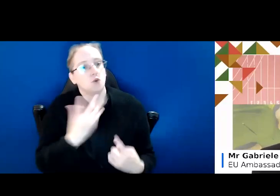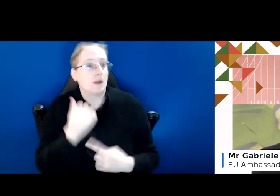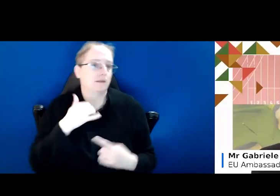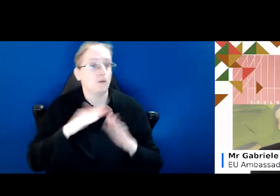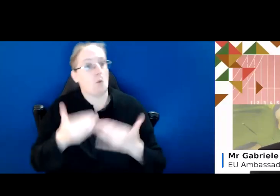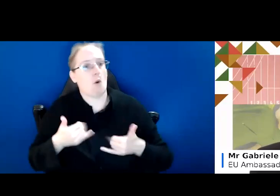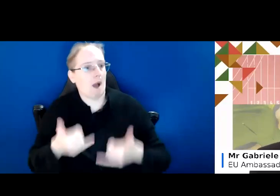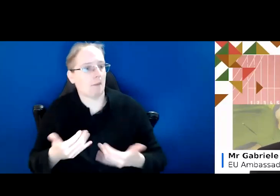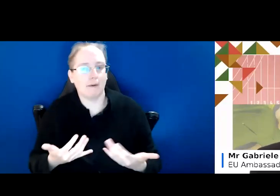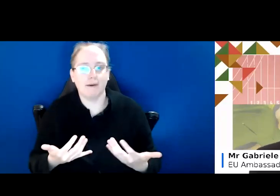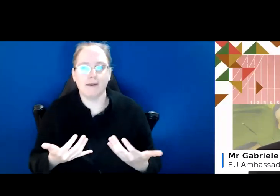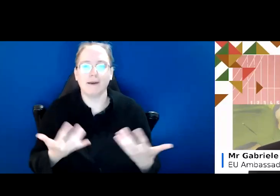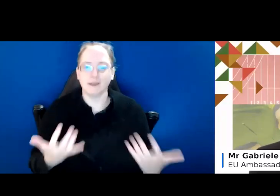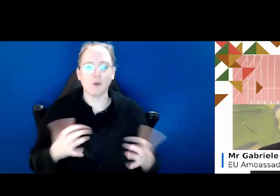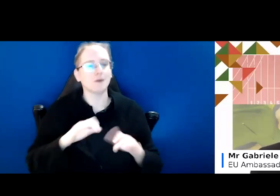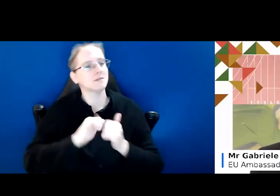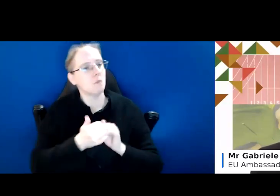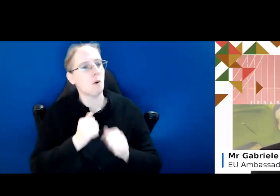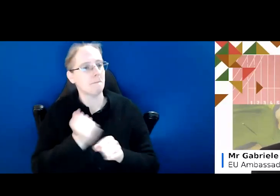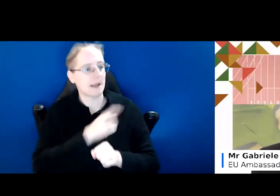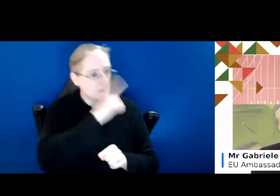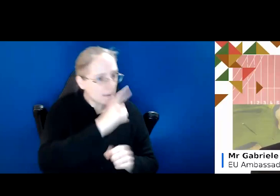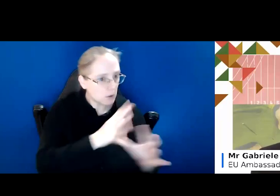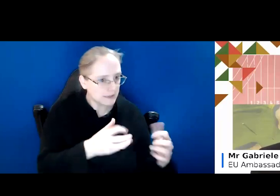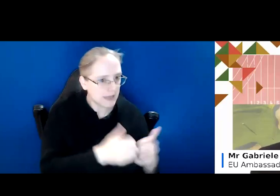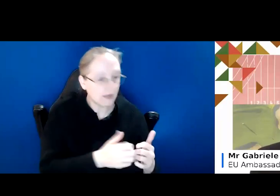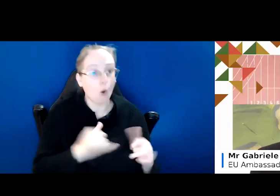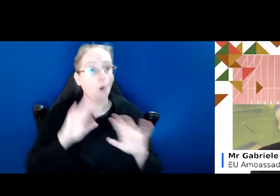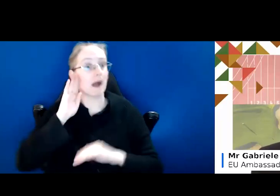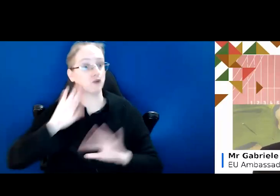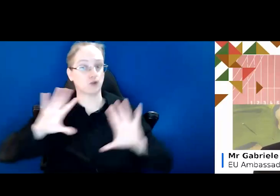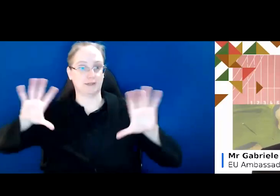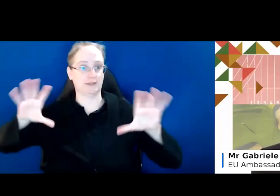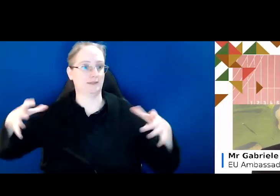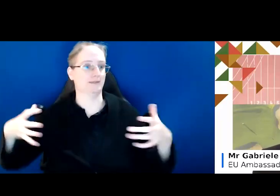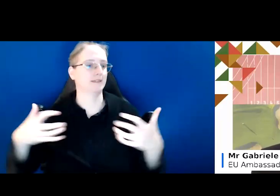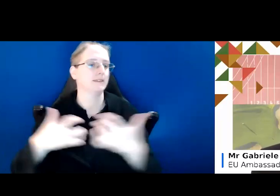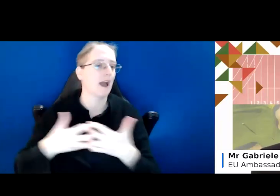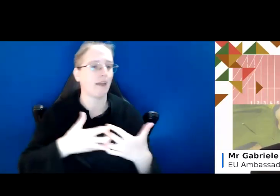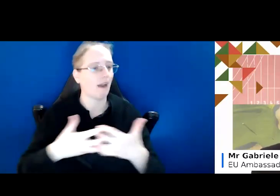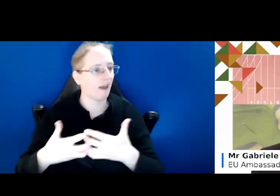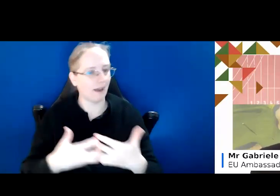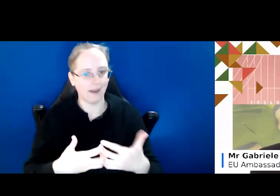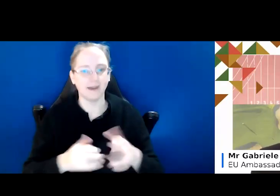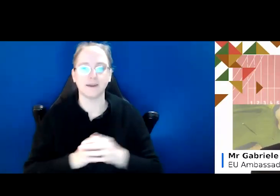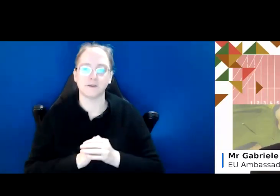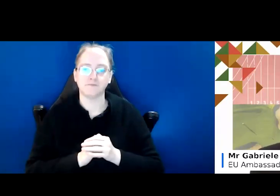brings people and even nations together in Australia, for example, sport has been at the forefront